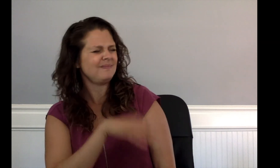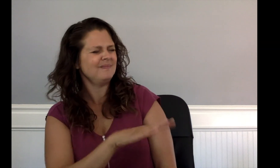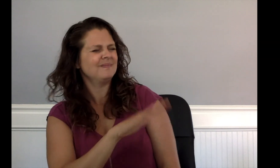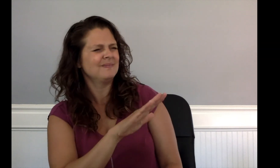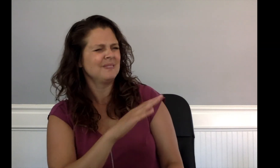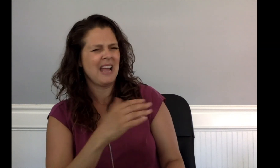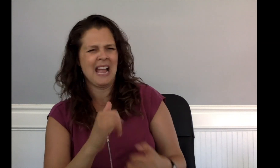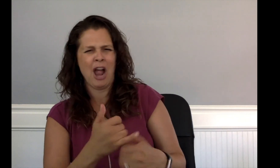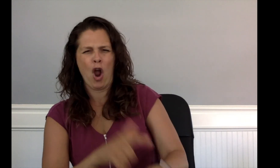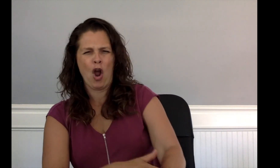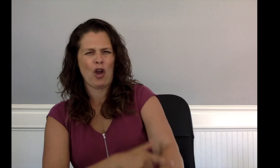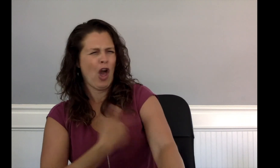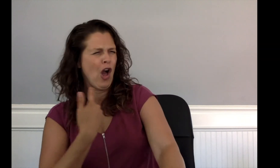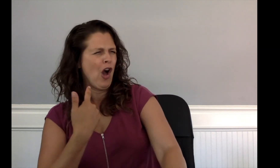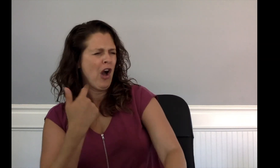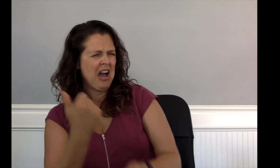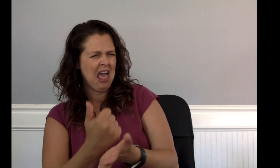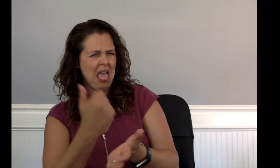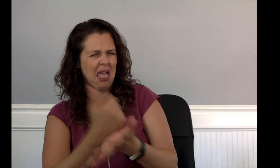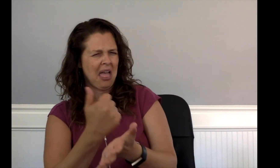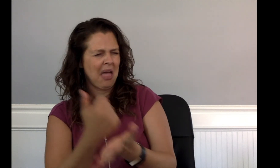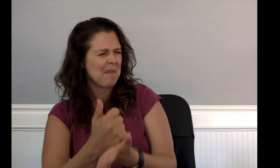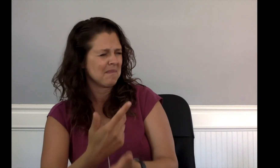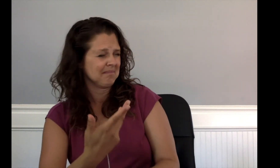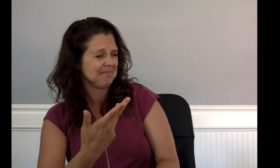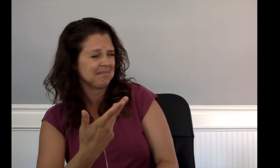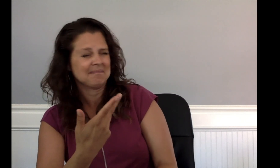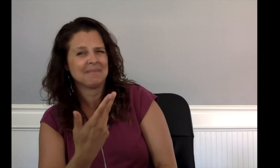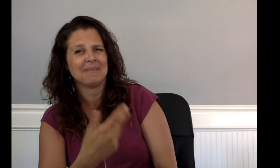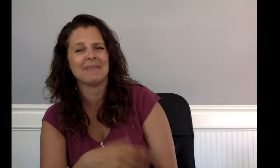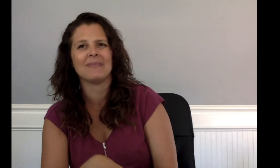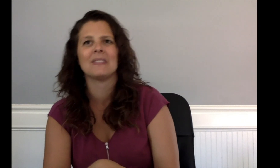“For how long? ”